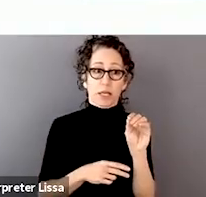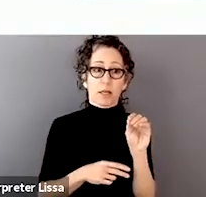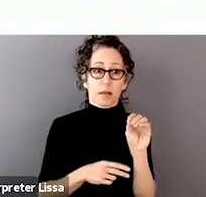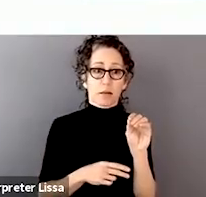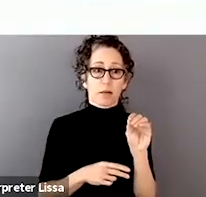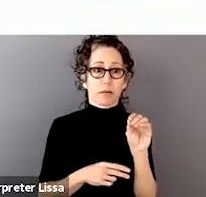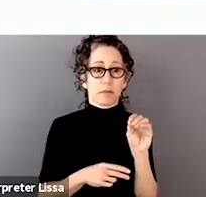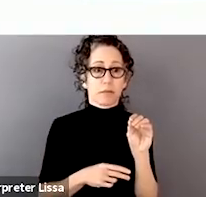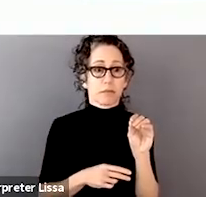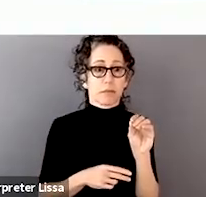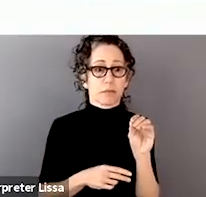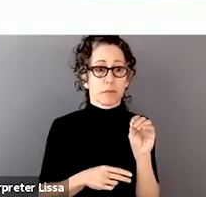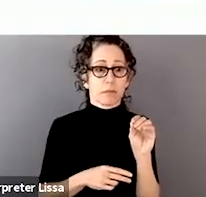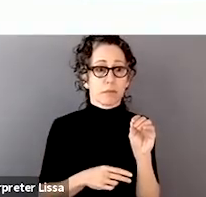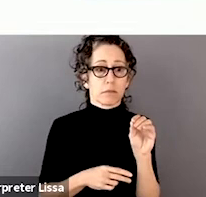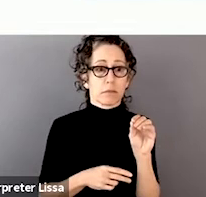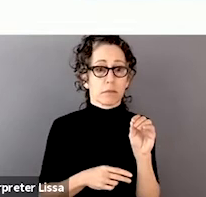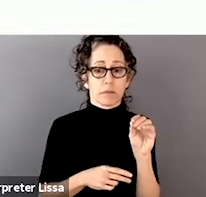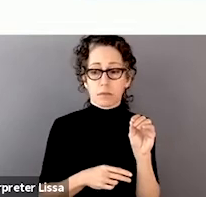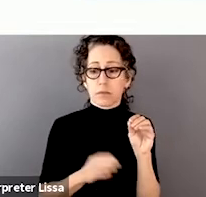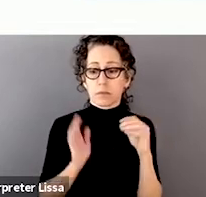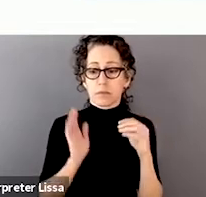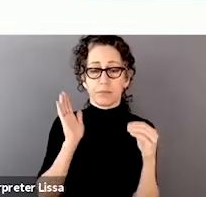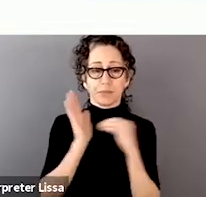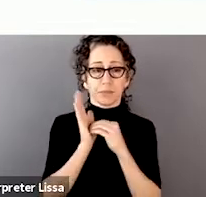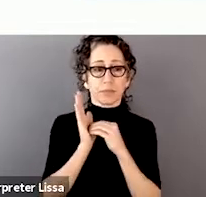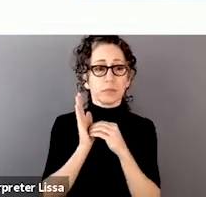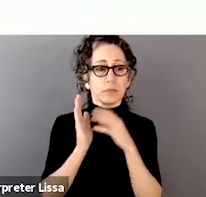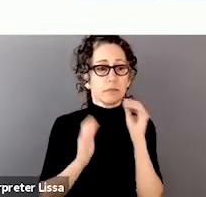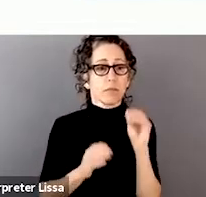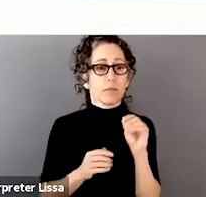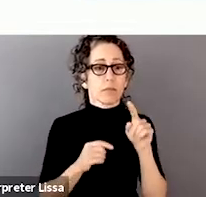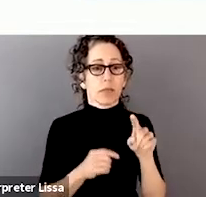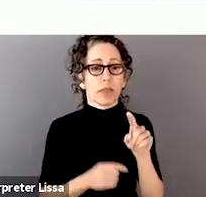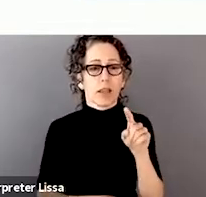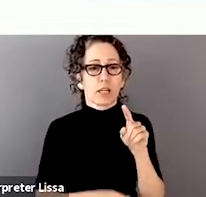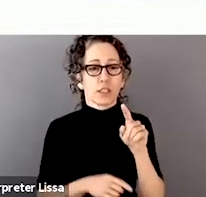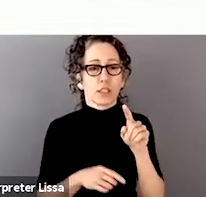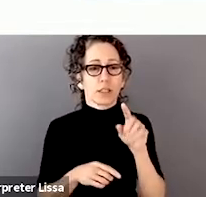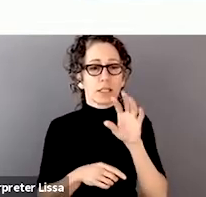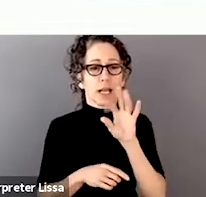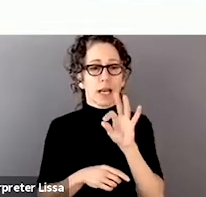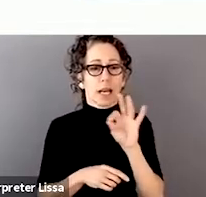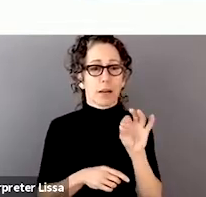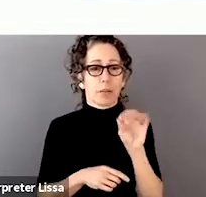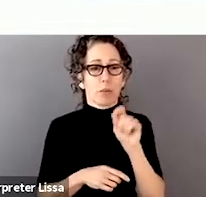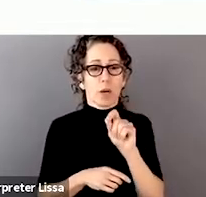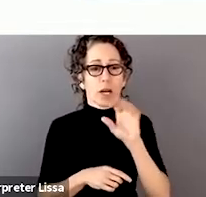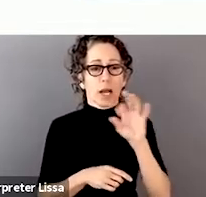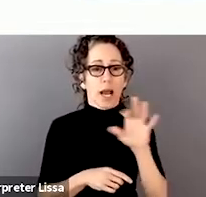with every one with score 99.9. And during the testing, a few new secrets